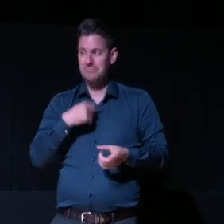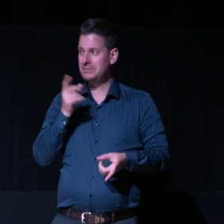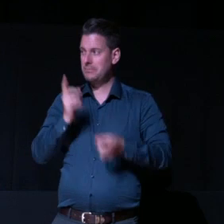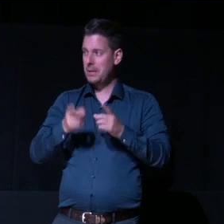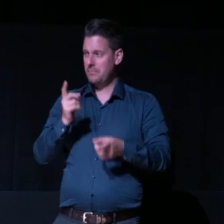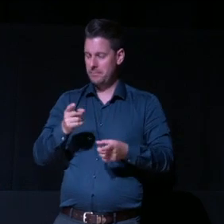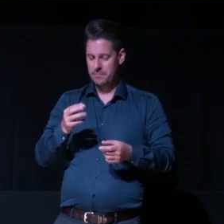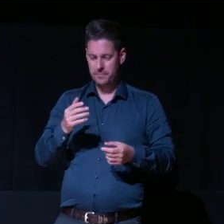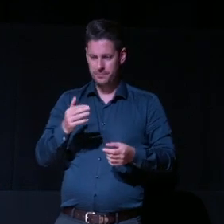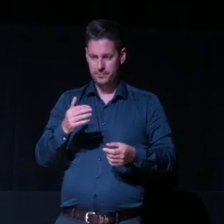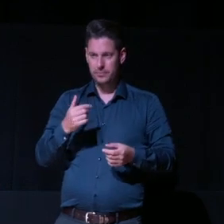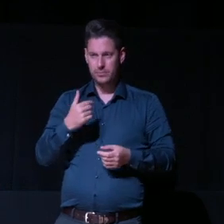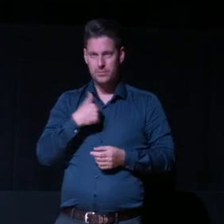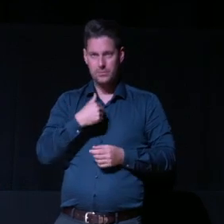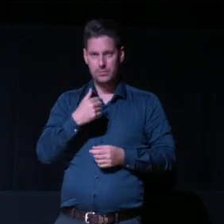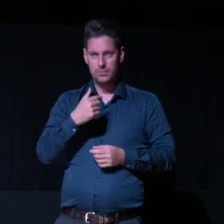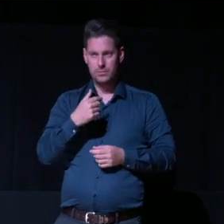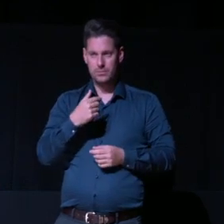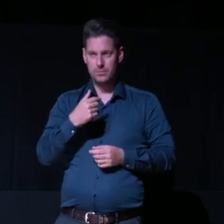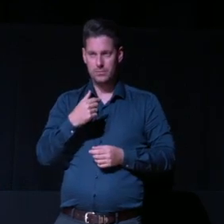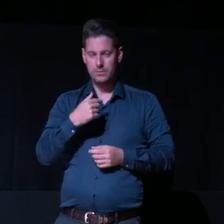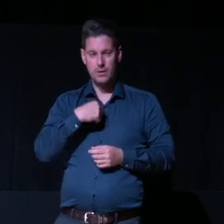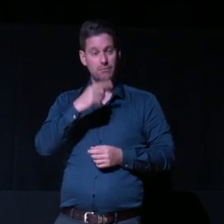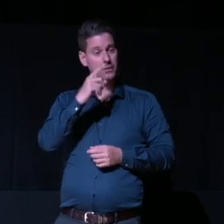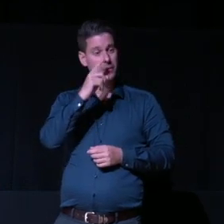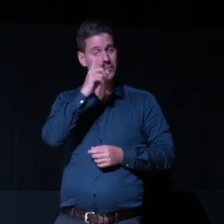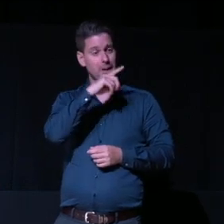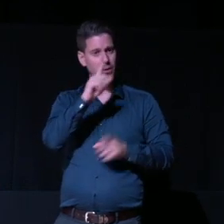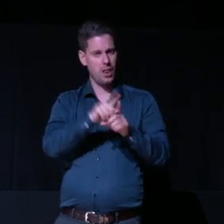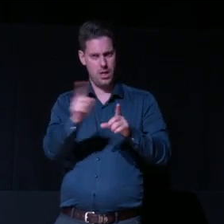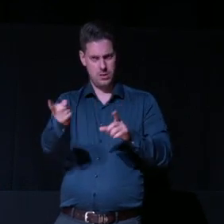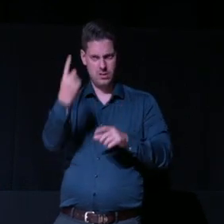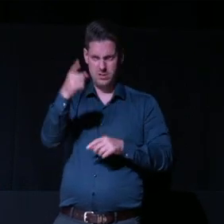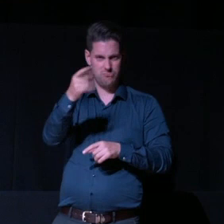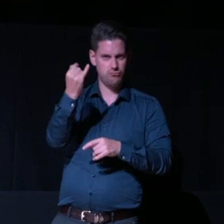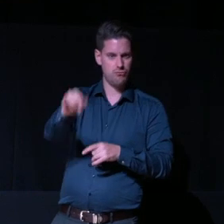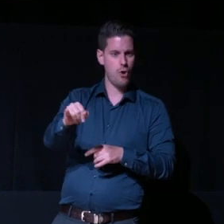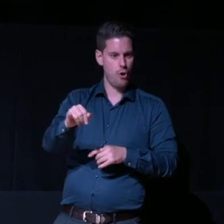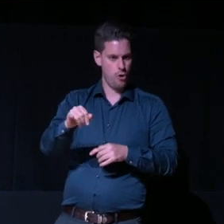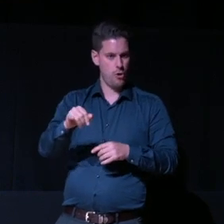I've certainly had people call out things that I've done in shows. And in some cases,